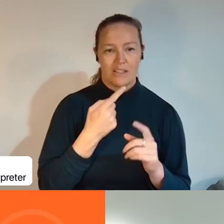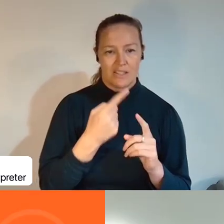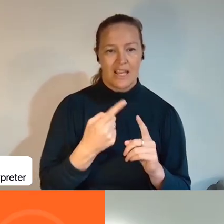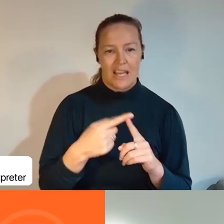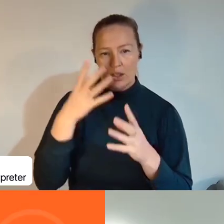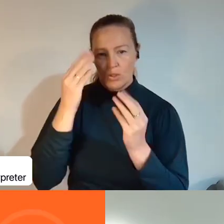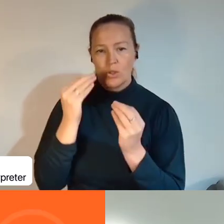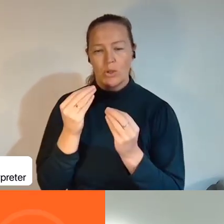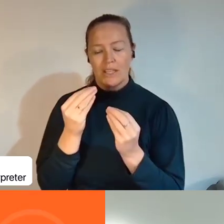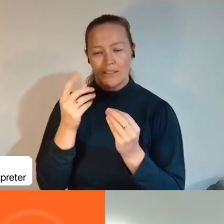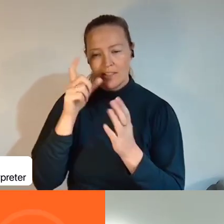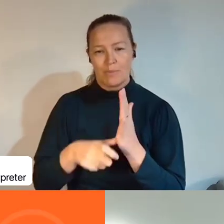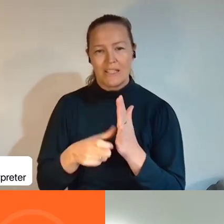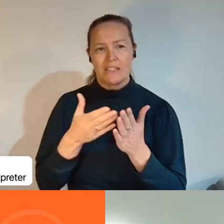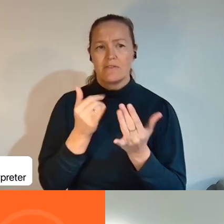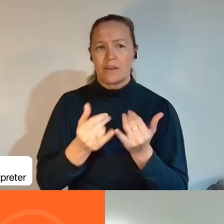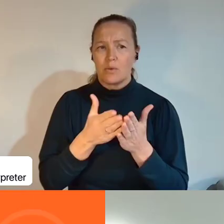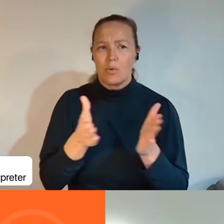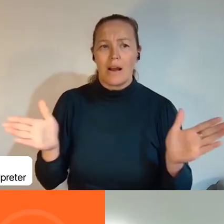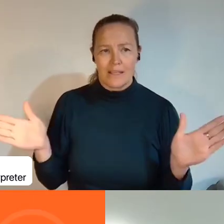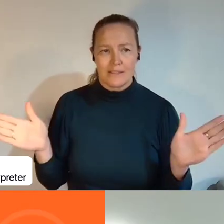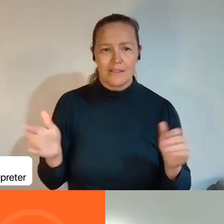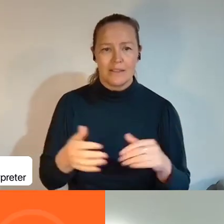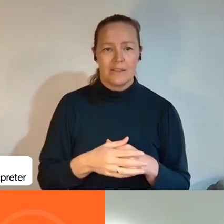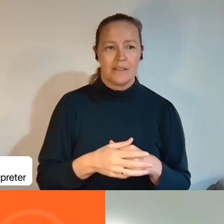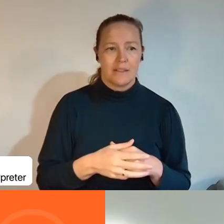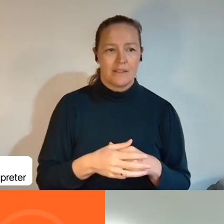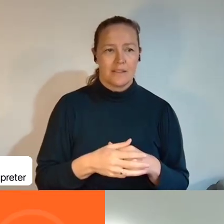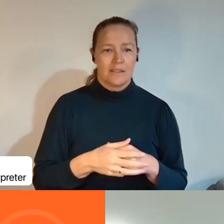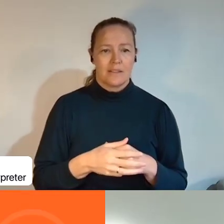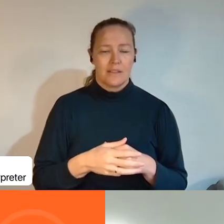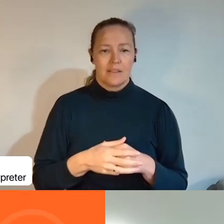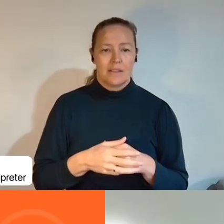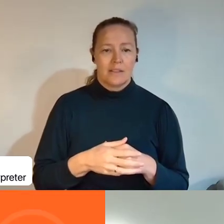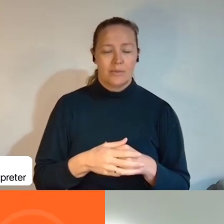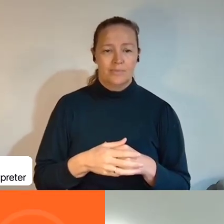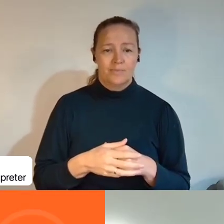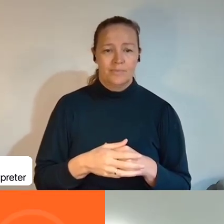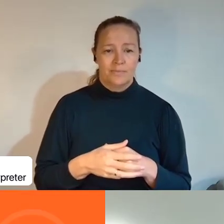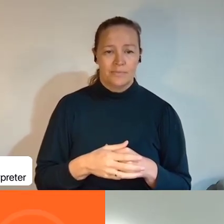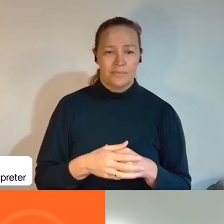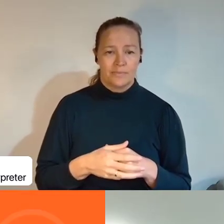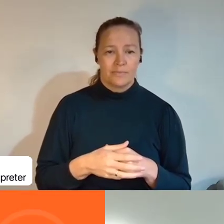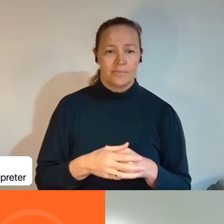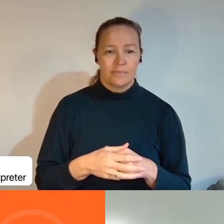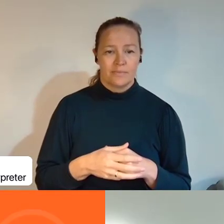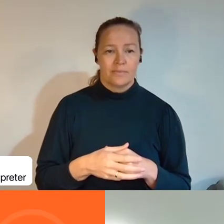a spectrum. It's almost like the song you used to learn at Sunday School, it's got the whole world